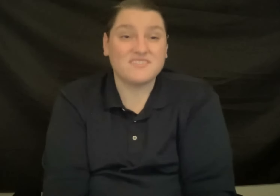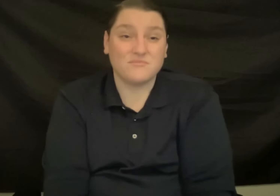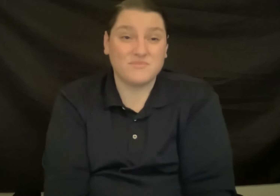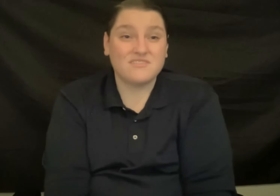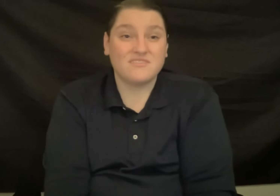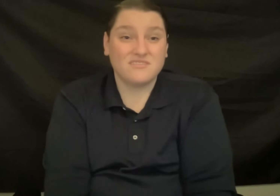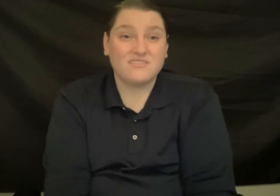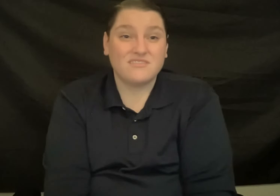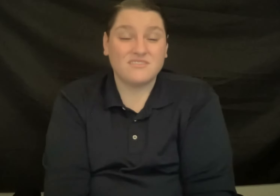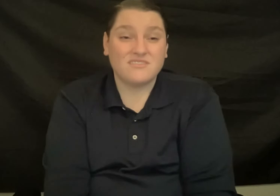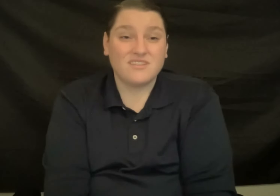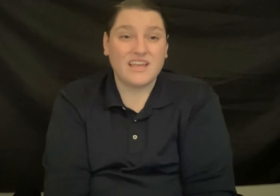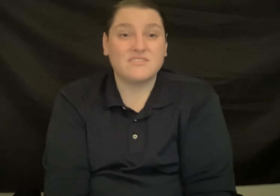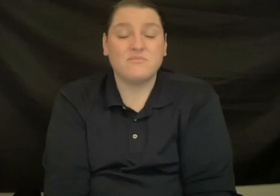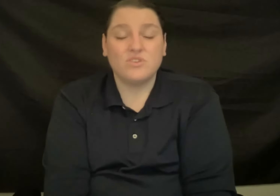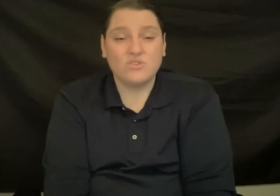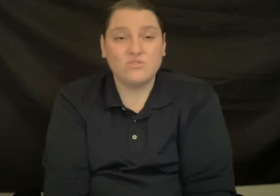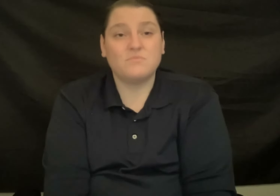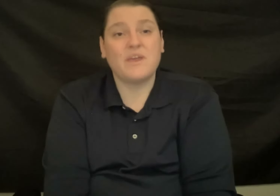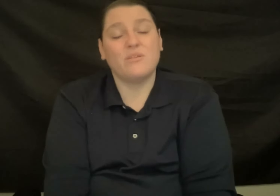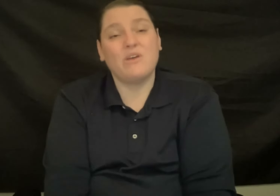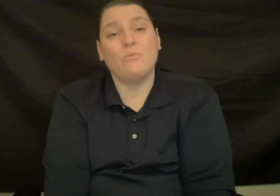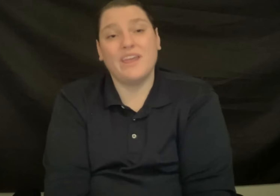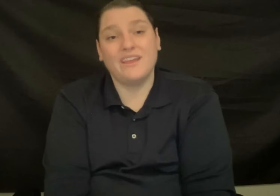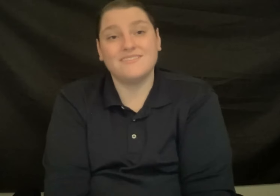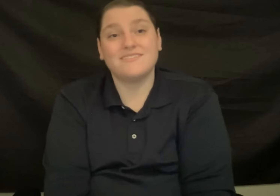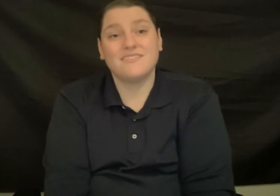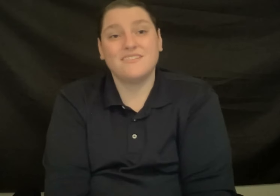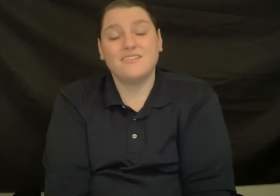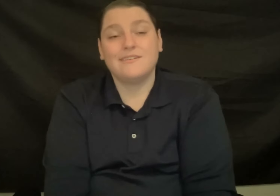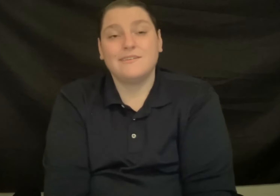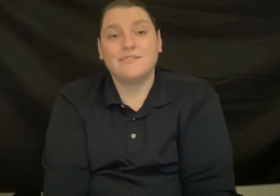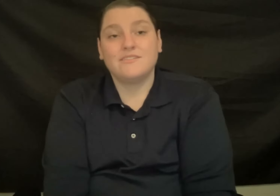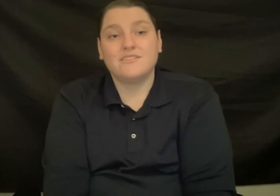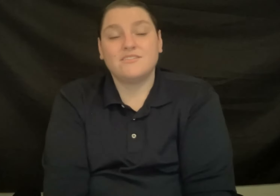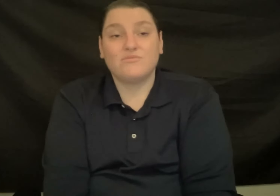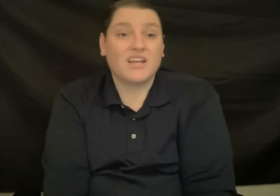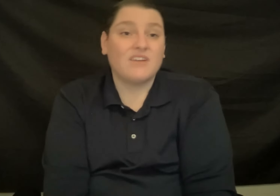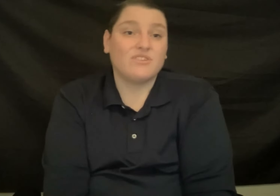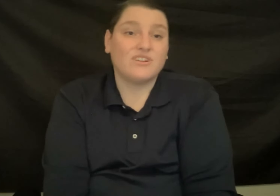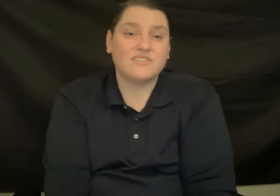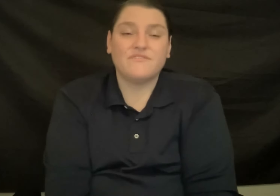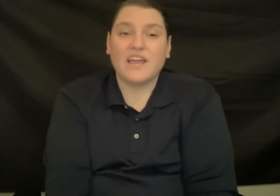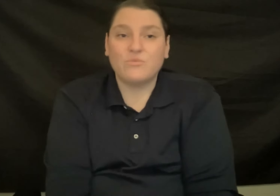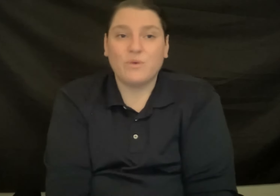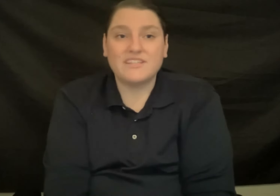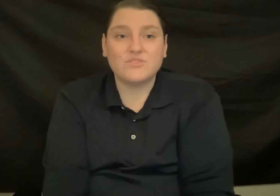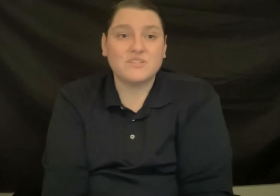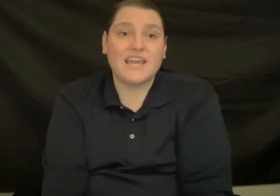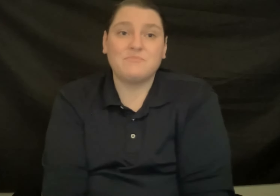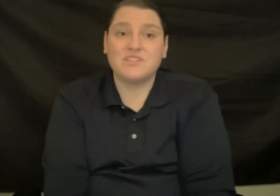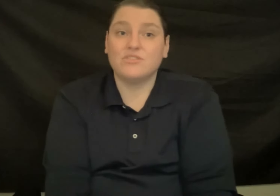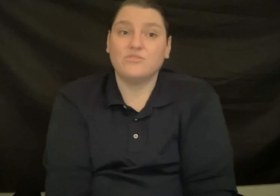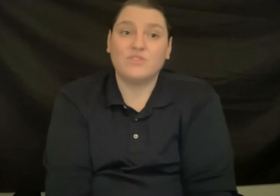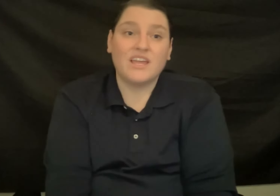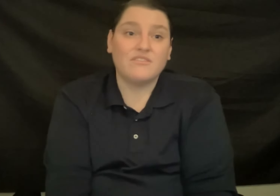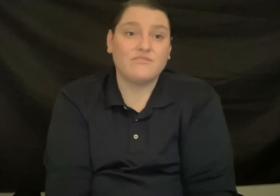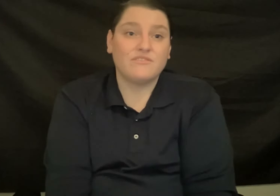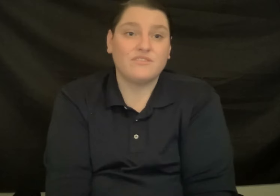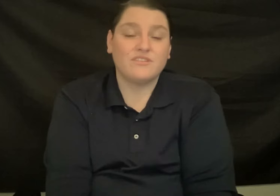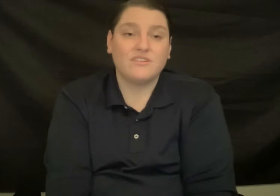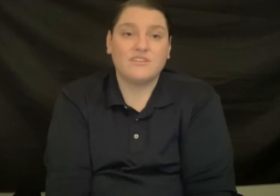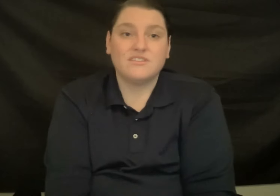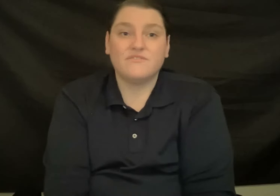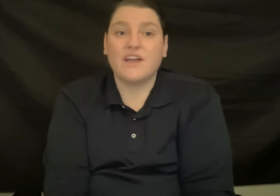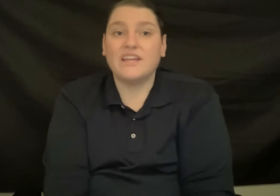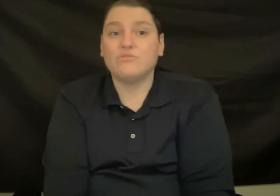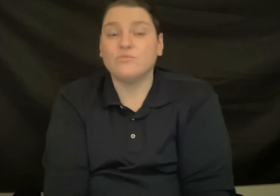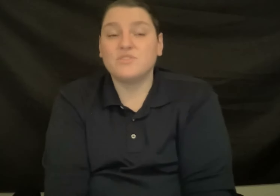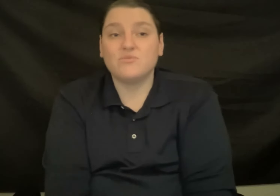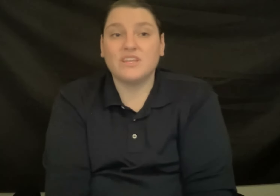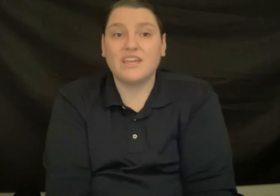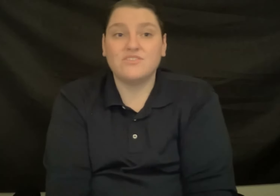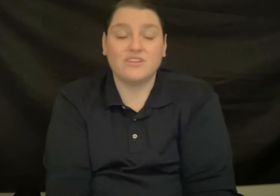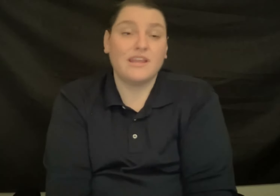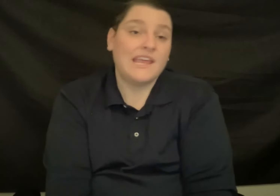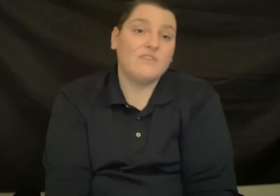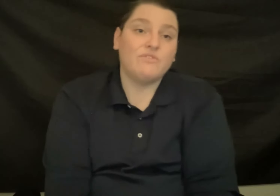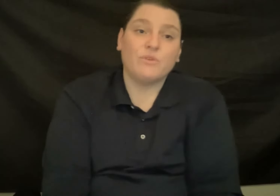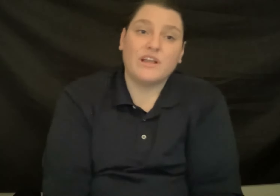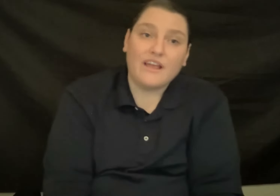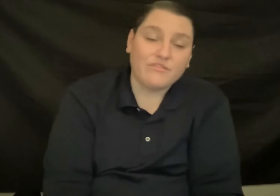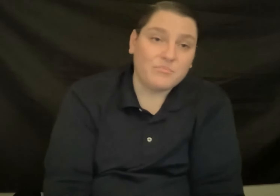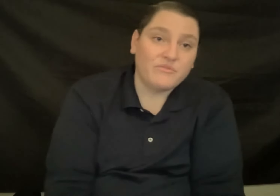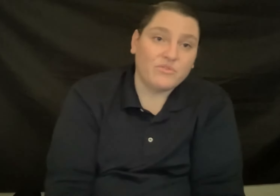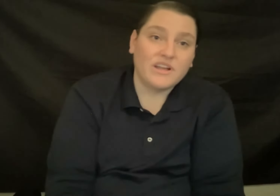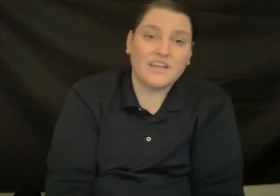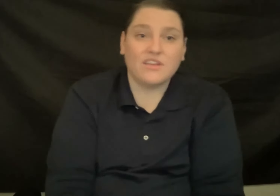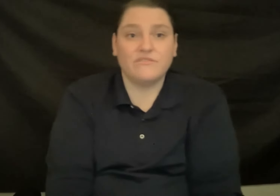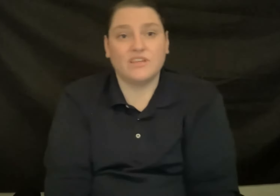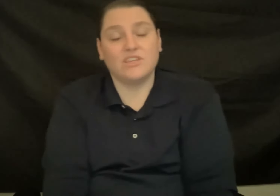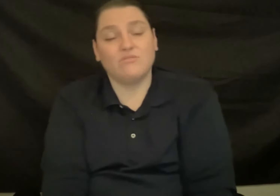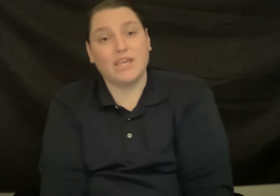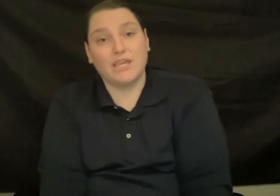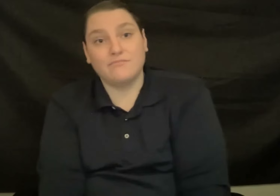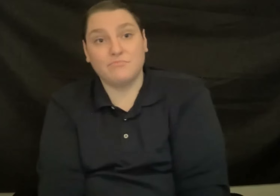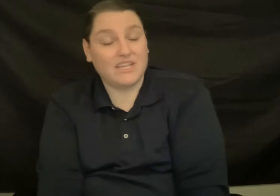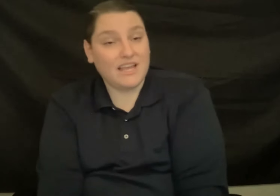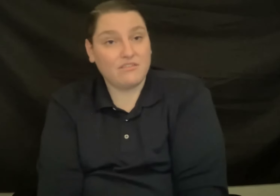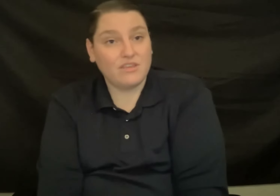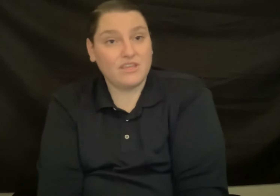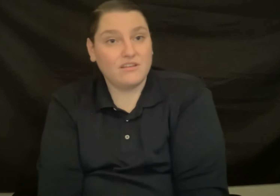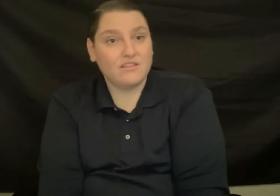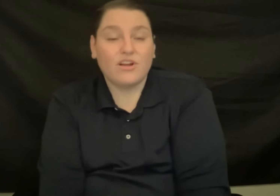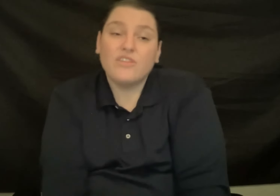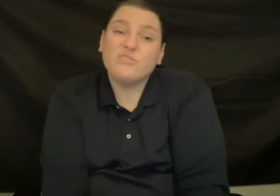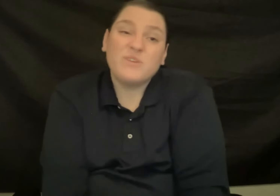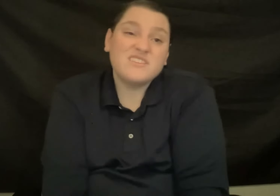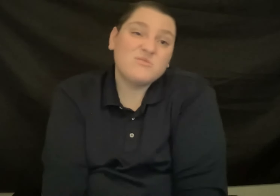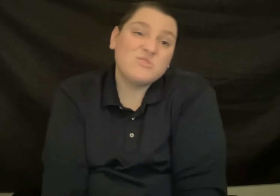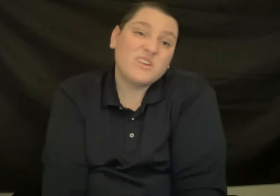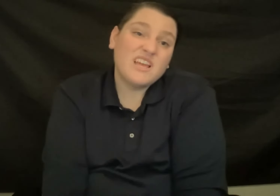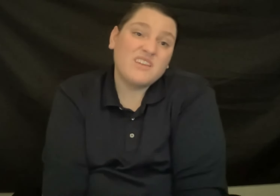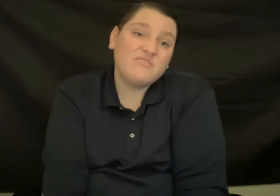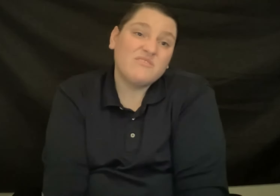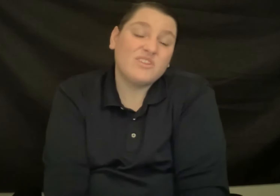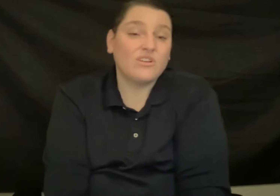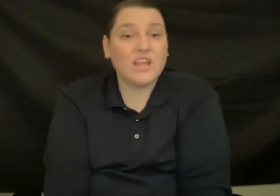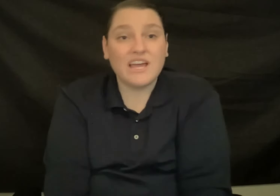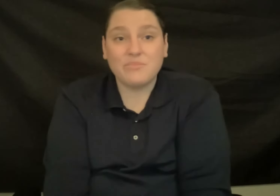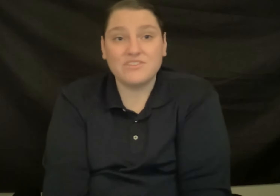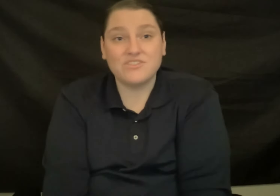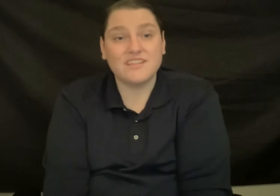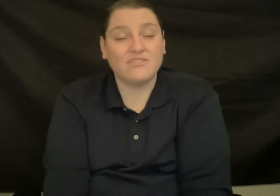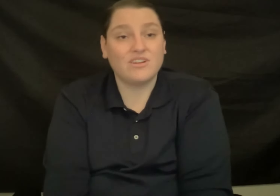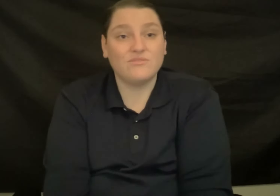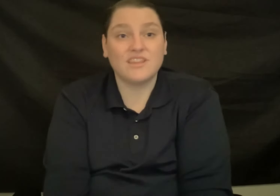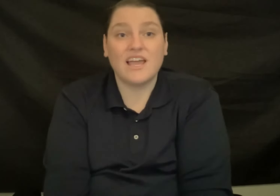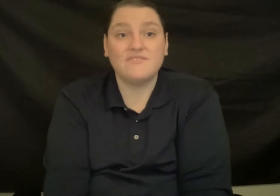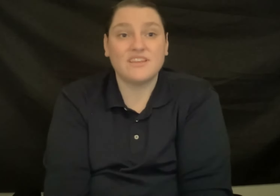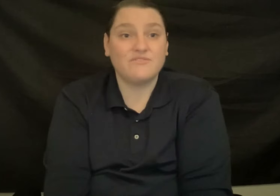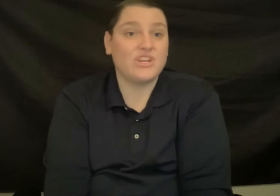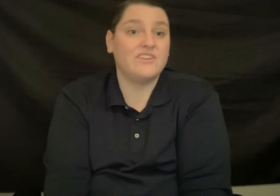If let's say you aren't able to walk again and you aren't able to use a certain arm again, there are other ways to engage in life. But I want to revisit social connections